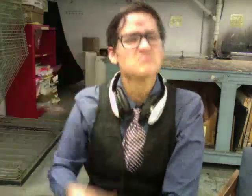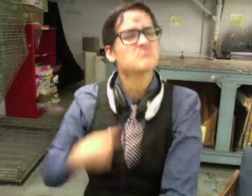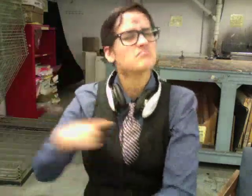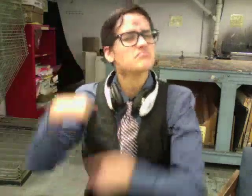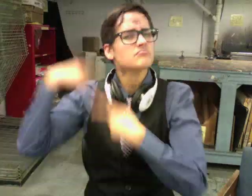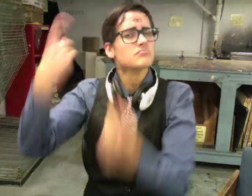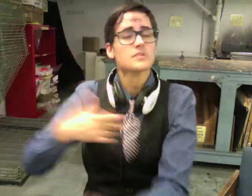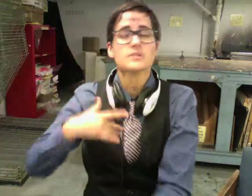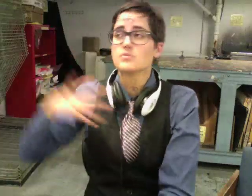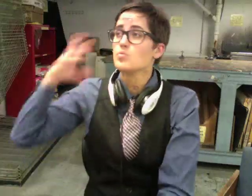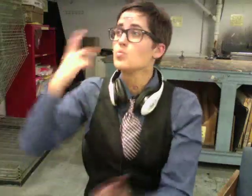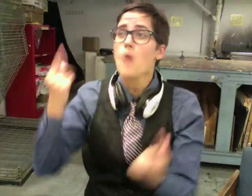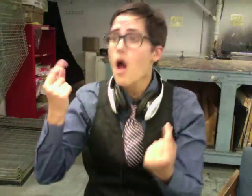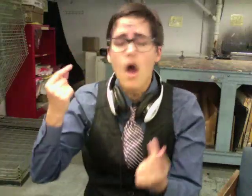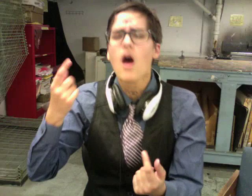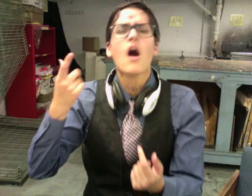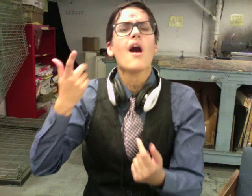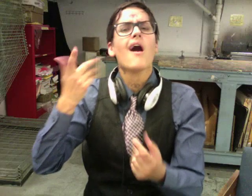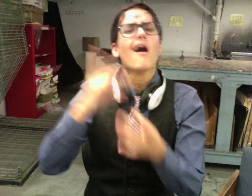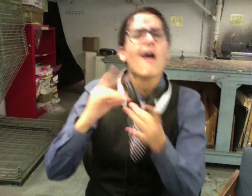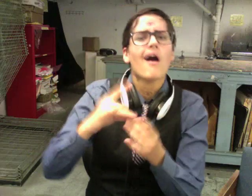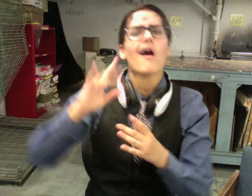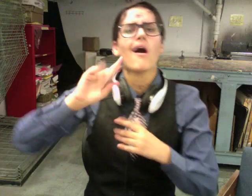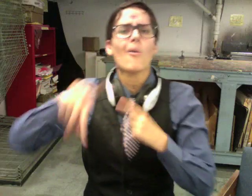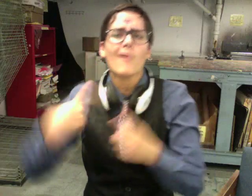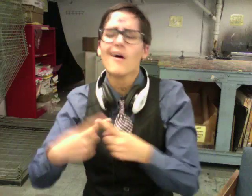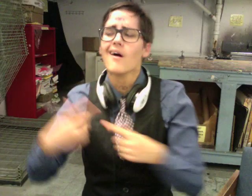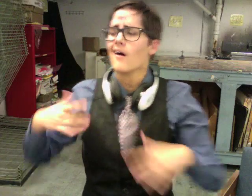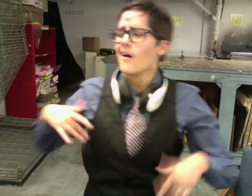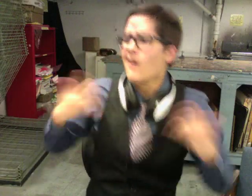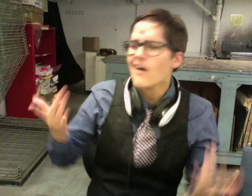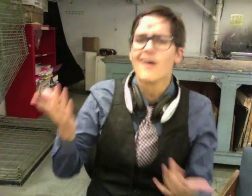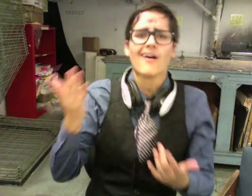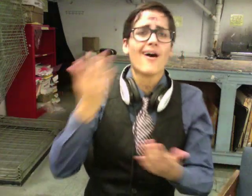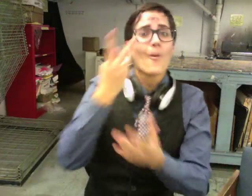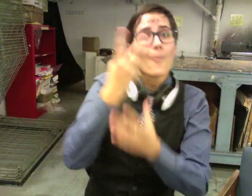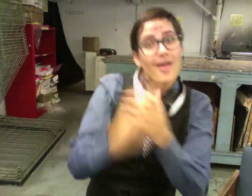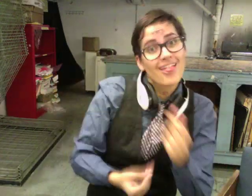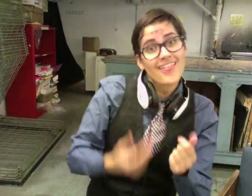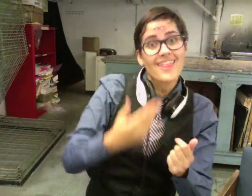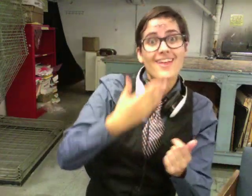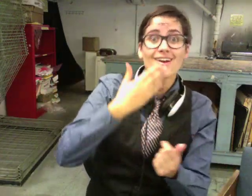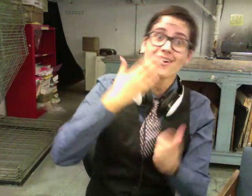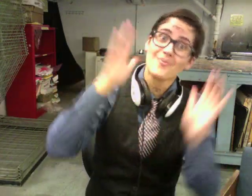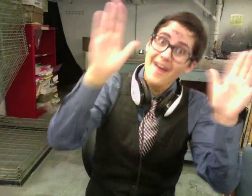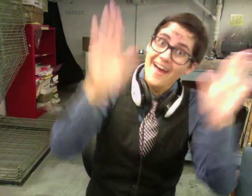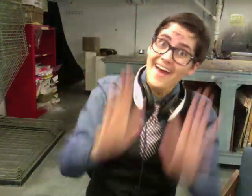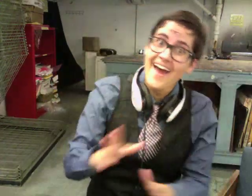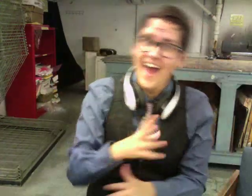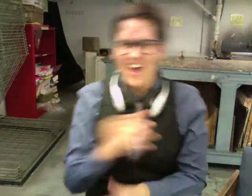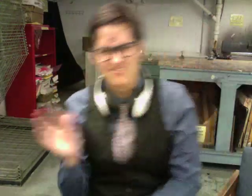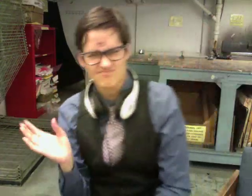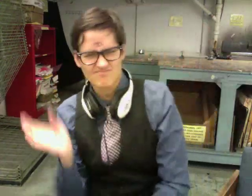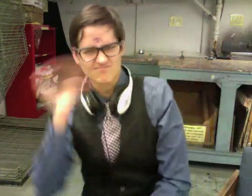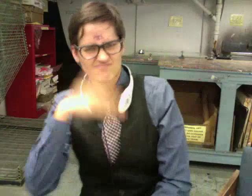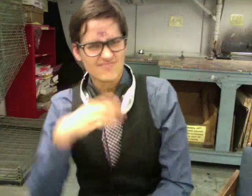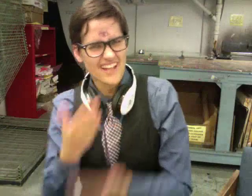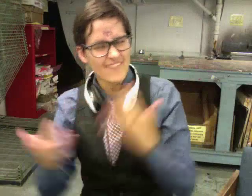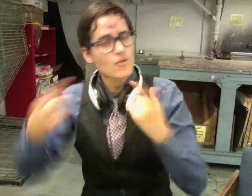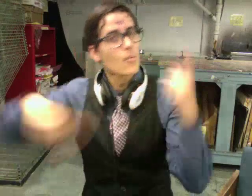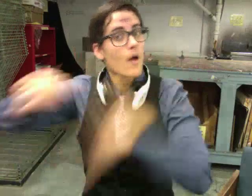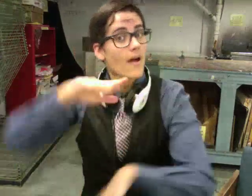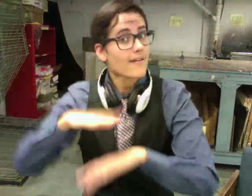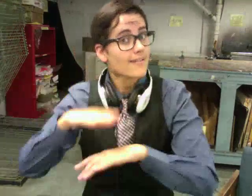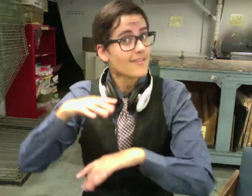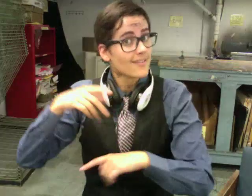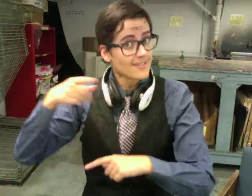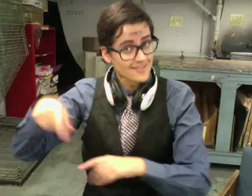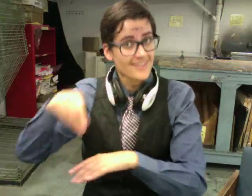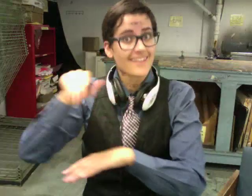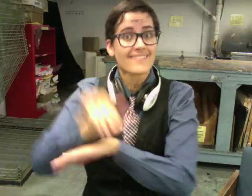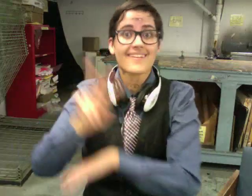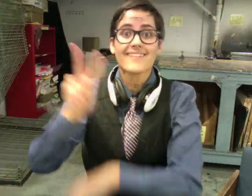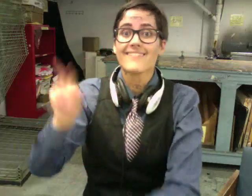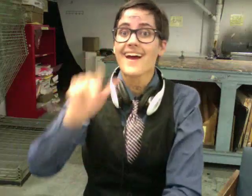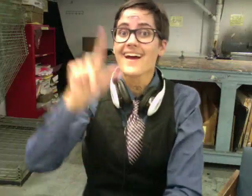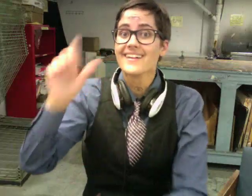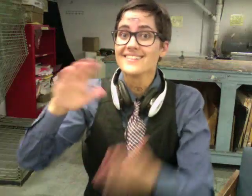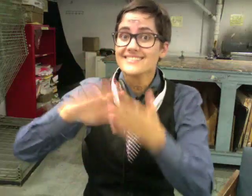I share news about both wonderful and strange things that are happening around the town